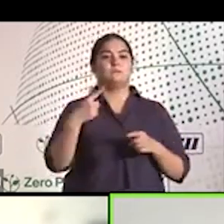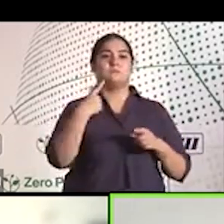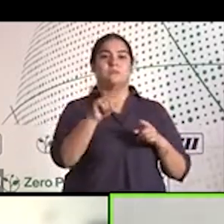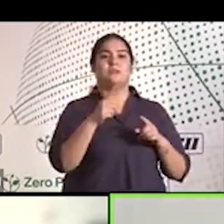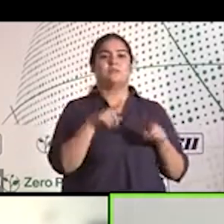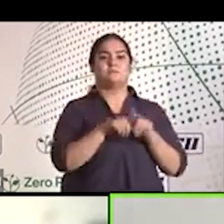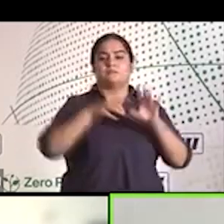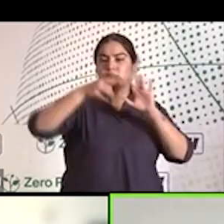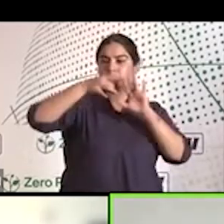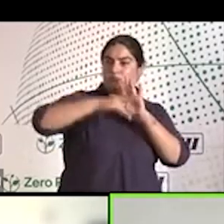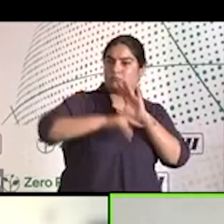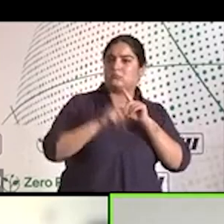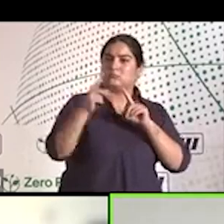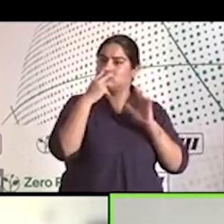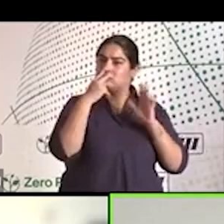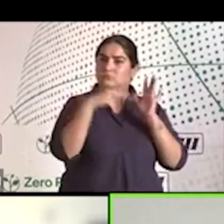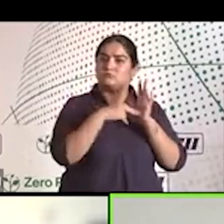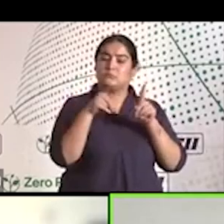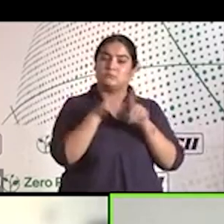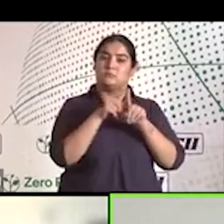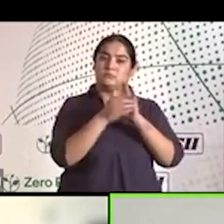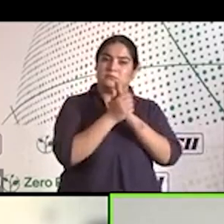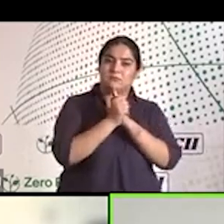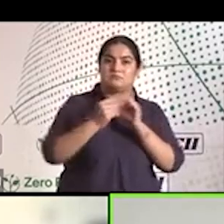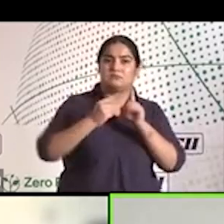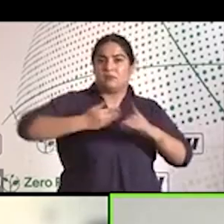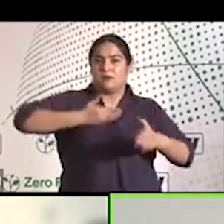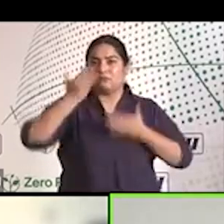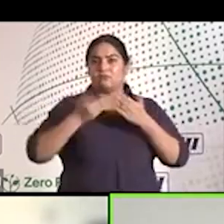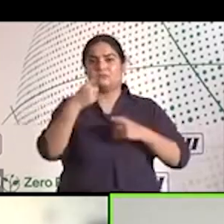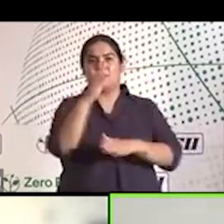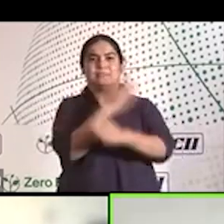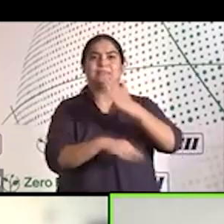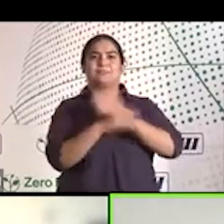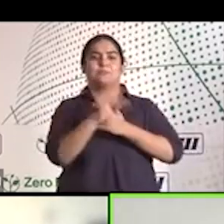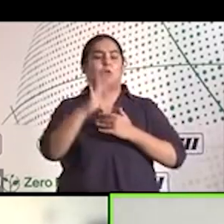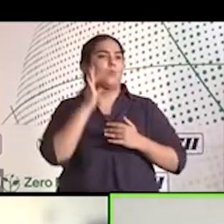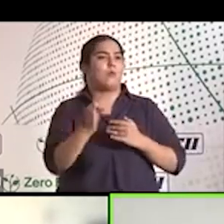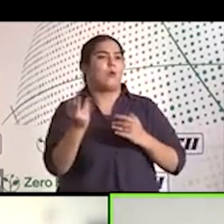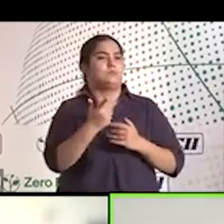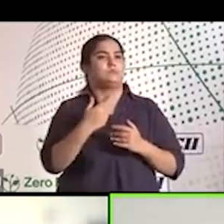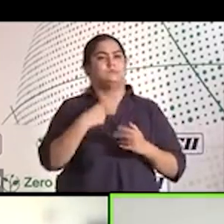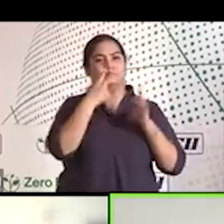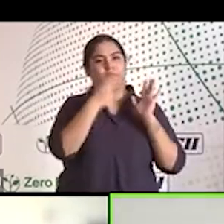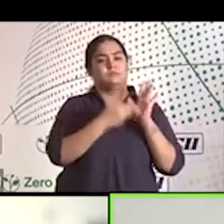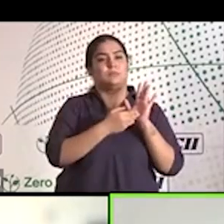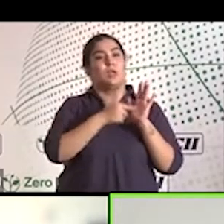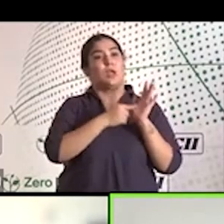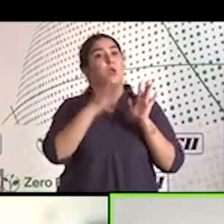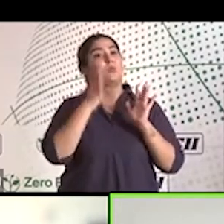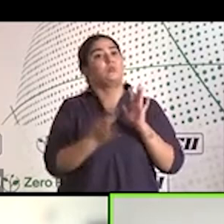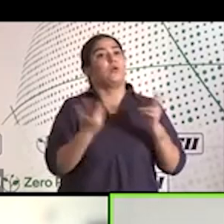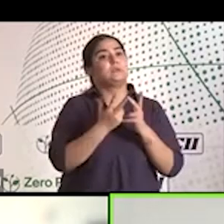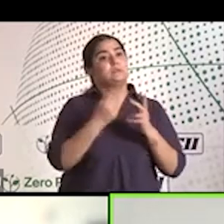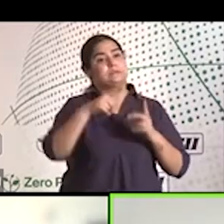the crucial role of vocational training for persons with disabilities and how it is important them to